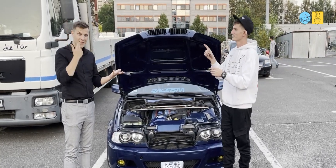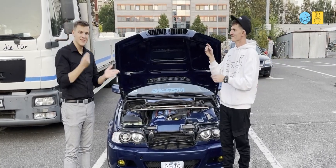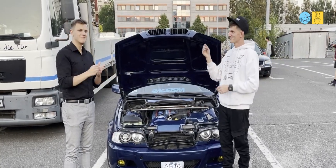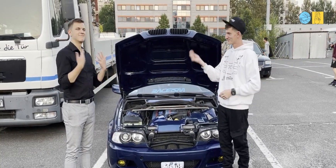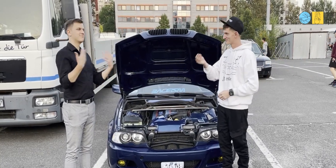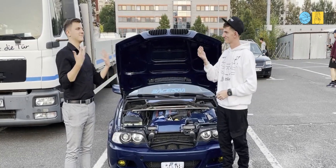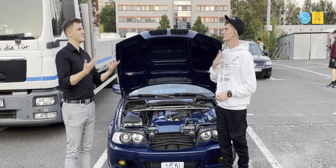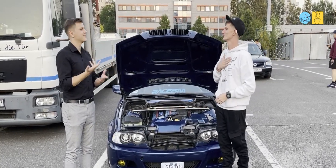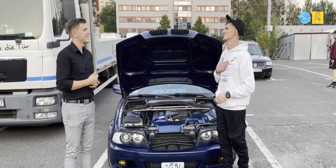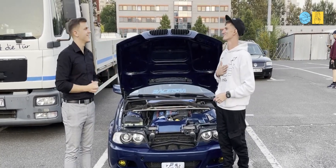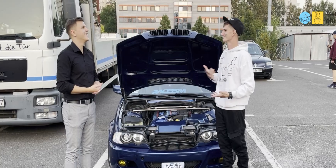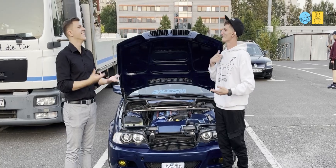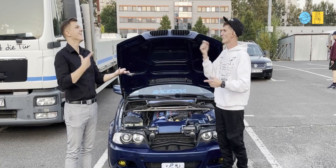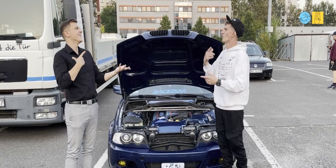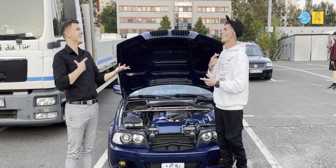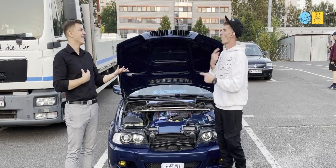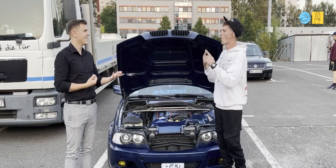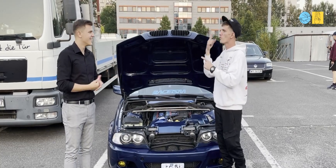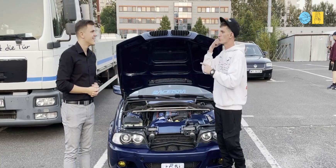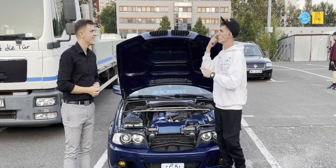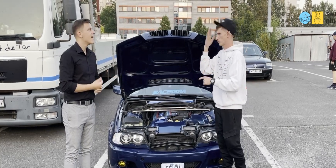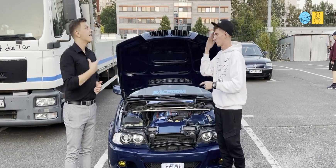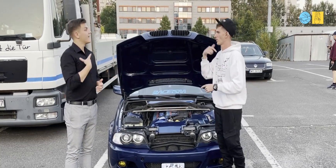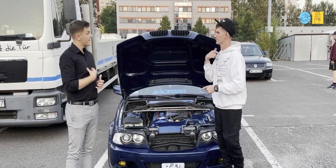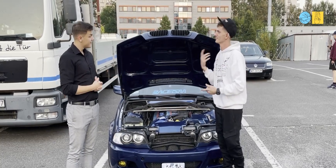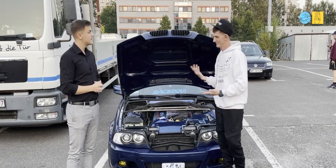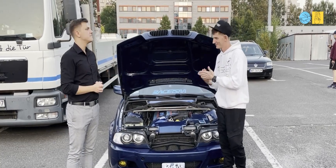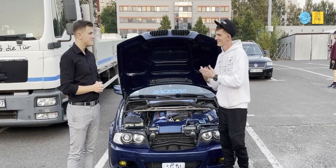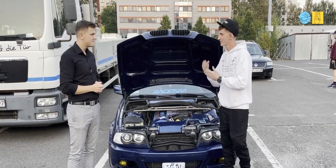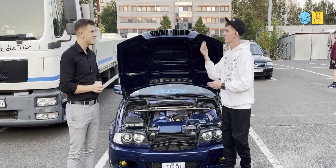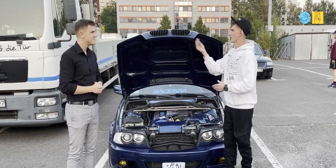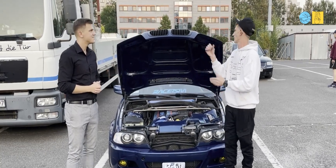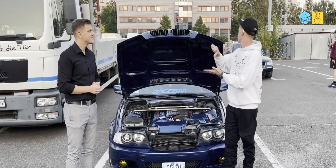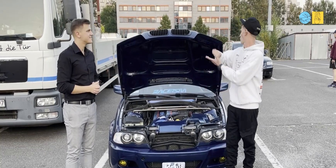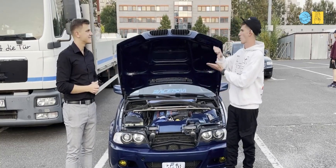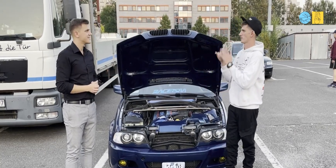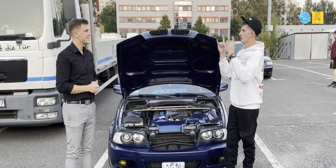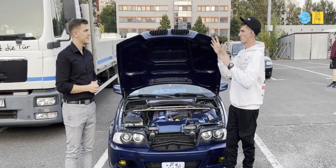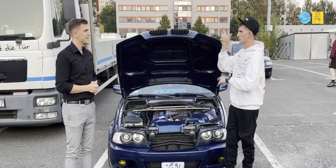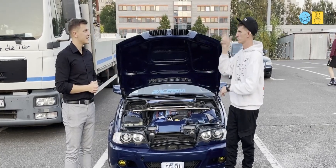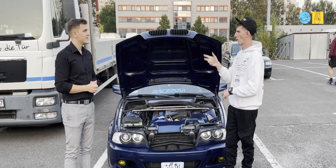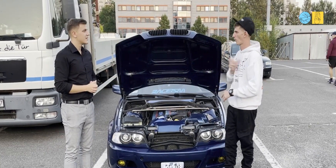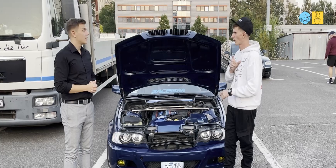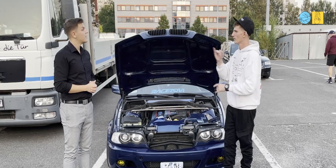[K] Interesting, deaf here, and yet a subwoofer for the car... [G] Yes, I love bass, and I can hear a bit... And inside -